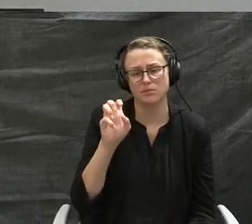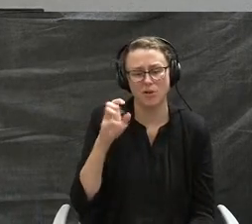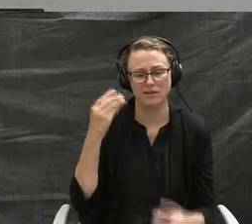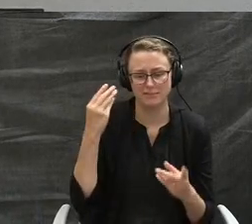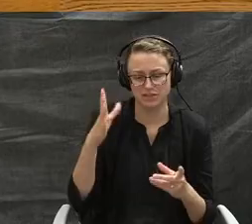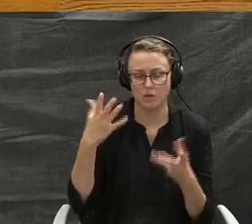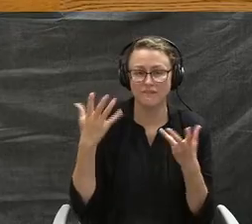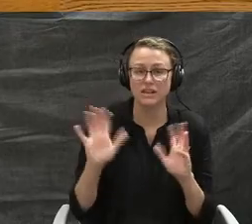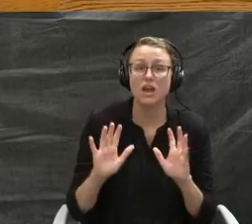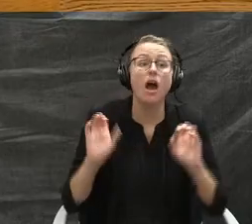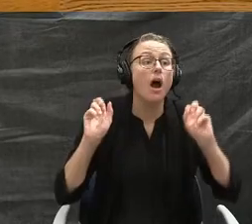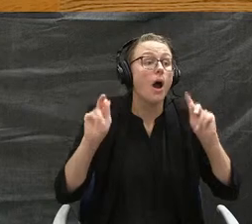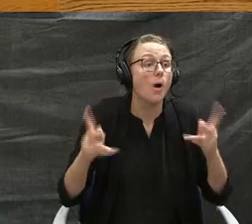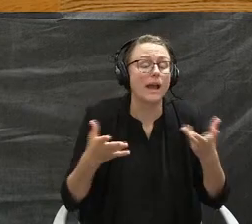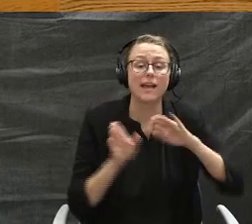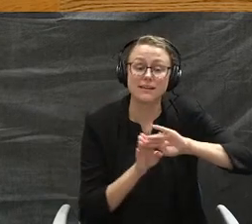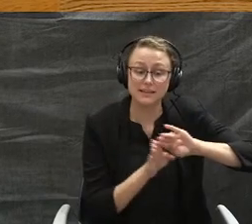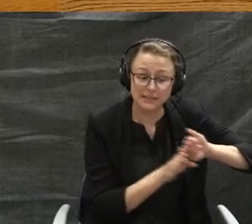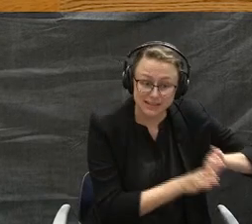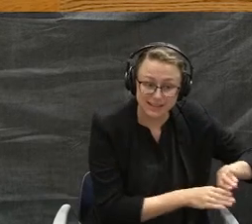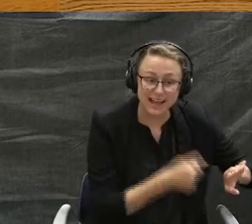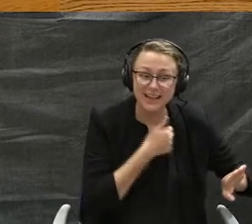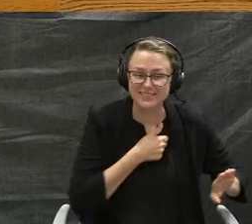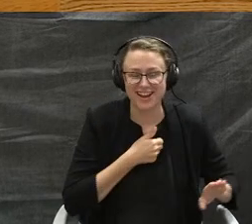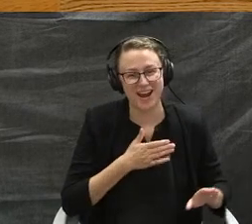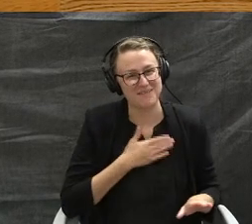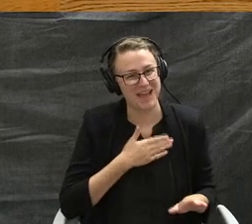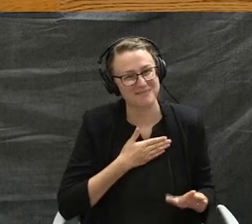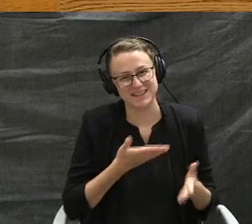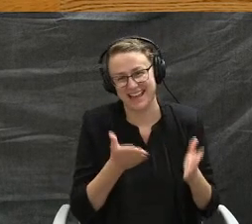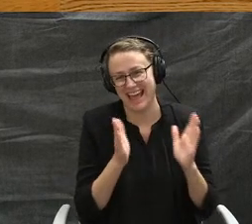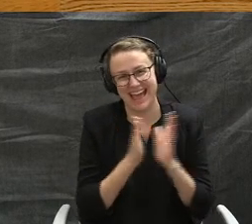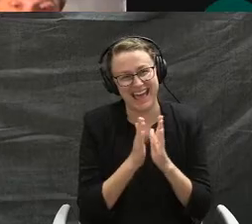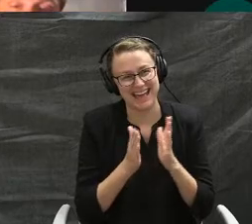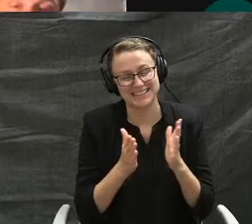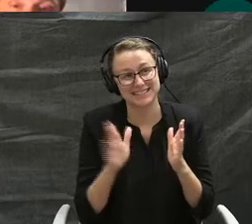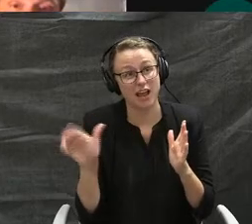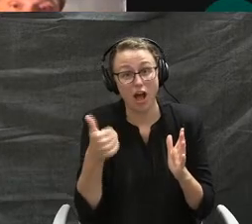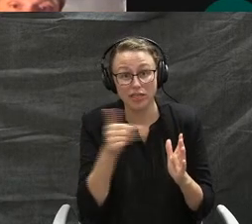on here. I'm happy to ask another board member if you have a question Christine.